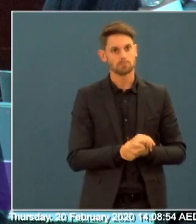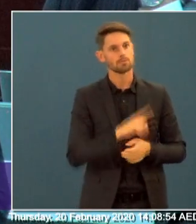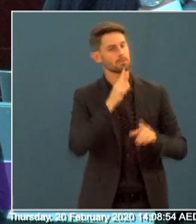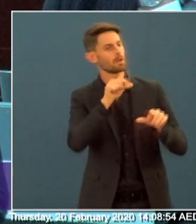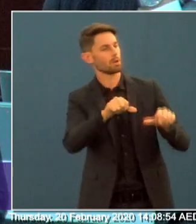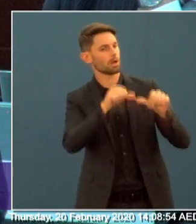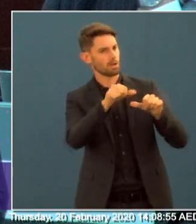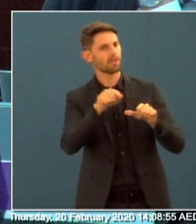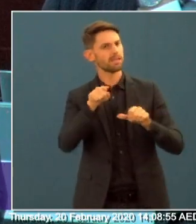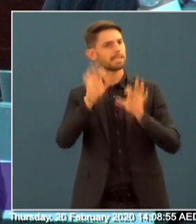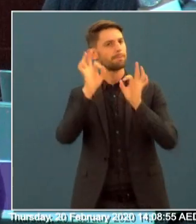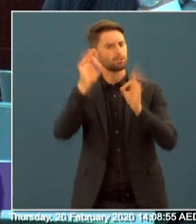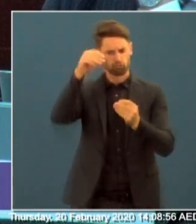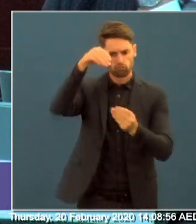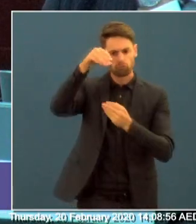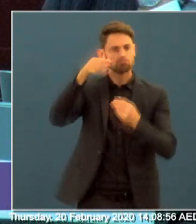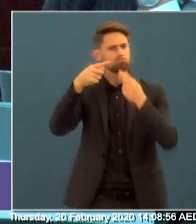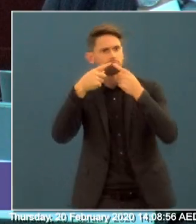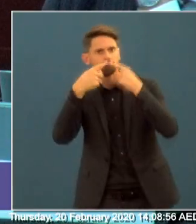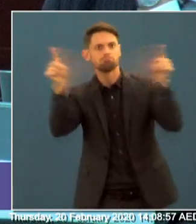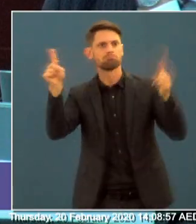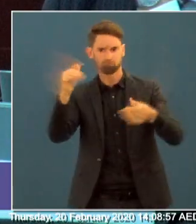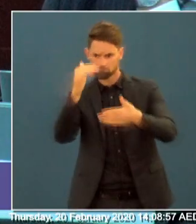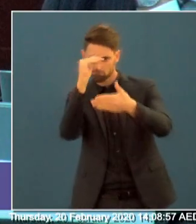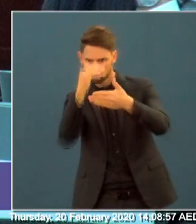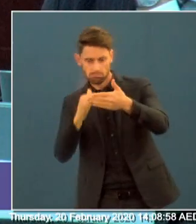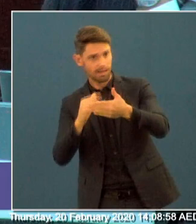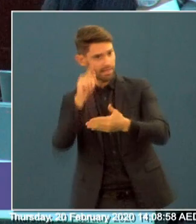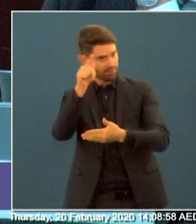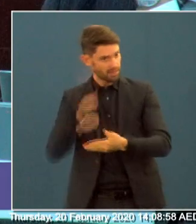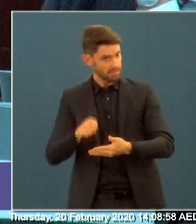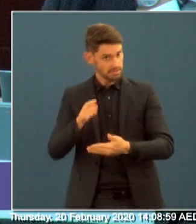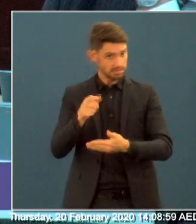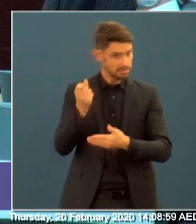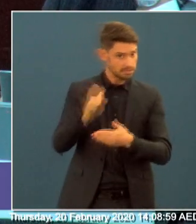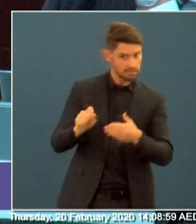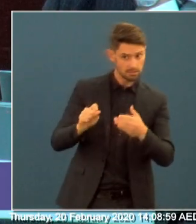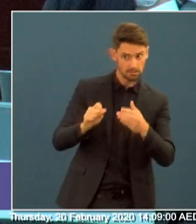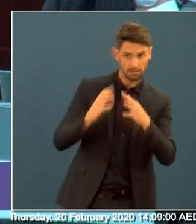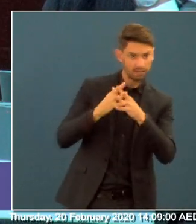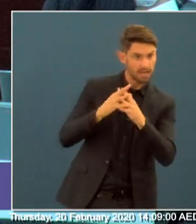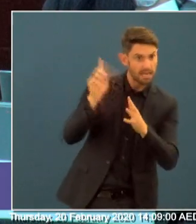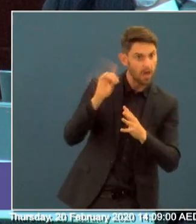Are they still current, notwithstanding some of the timelines are — obviously there's some slippage there,